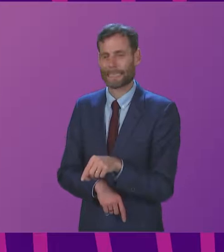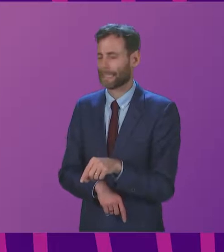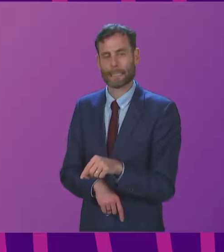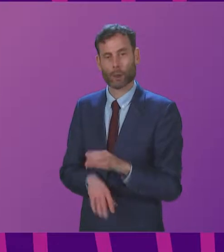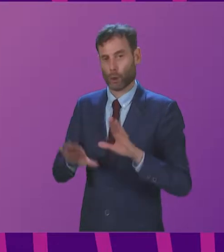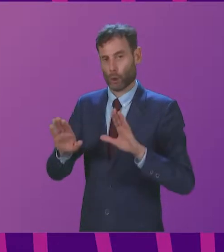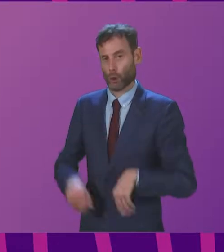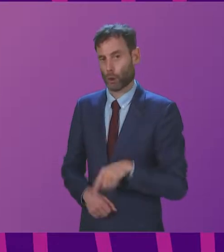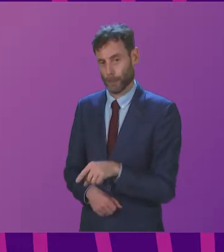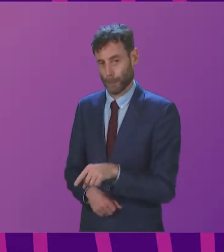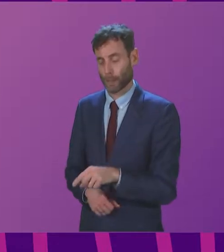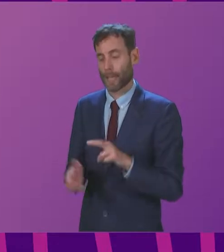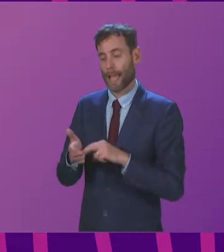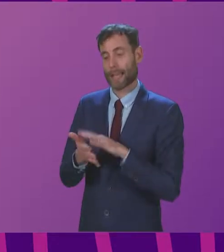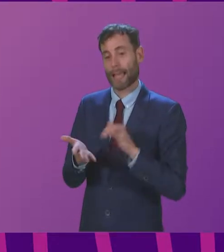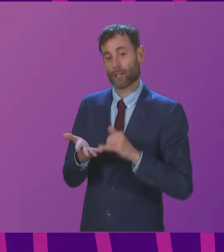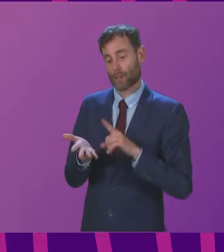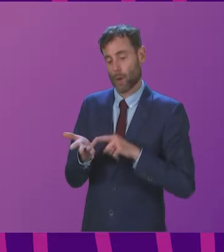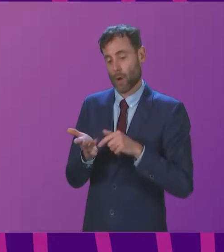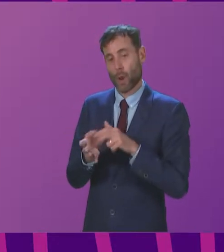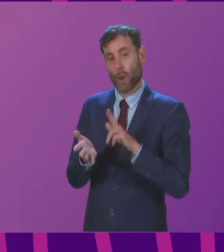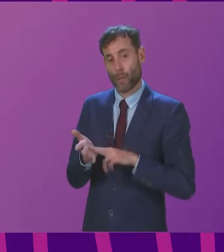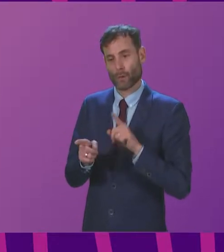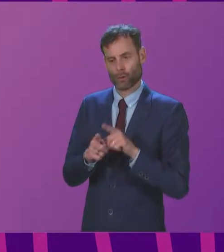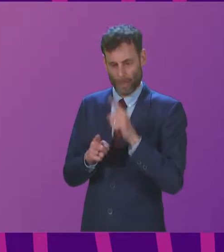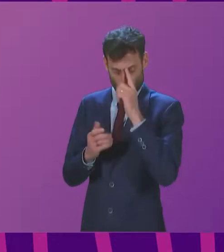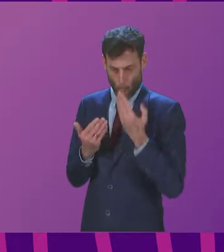appointments. NHS Lothian is working to keep patients’ appointments in the local area